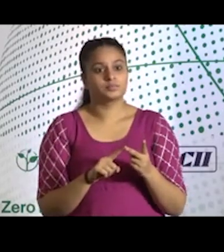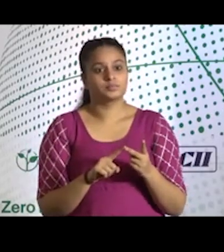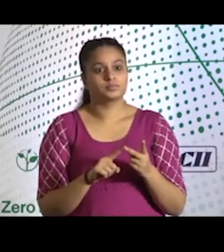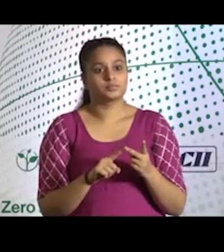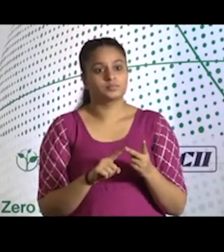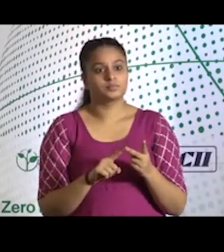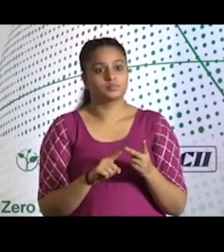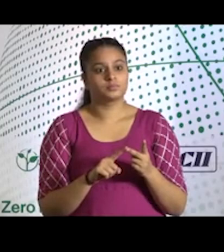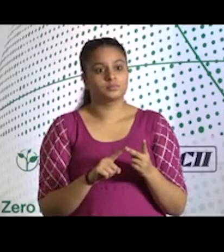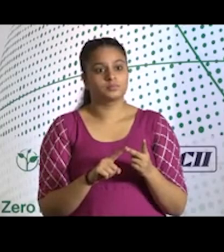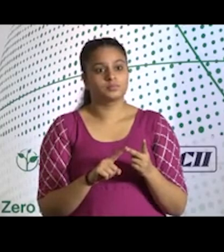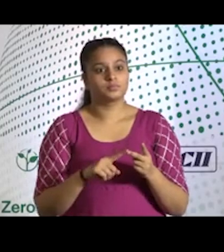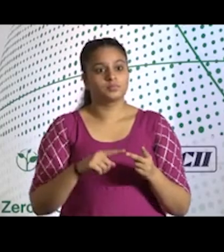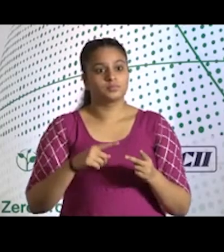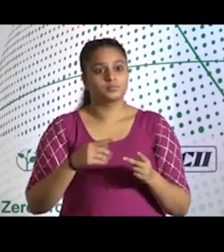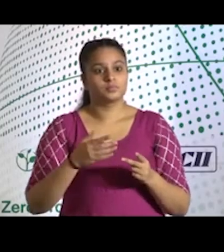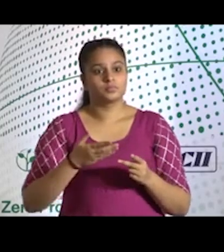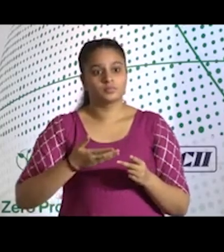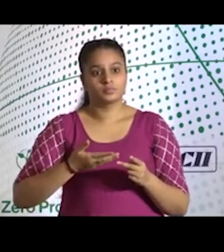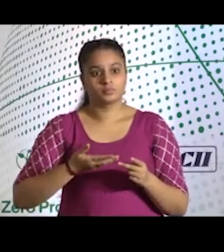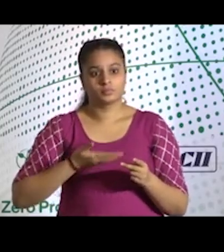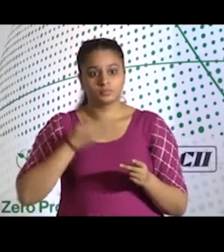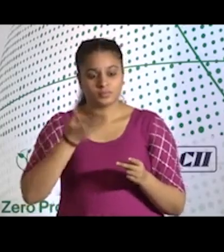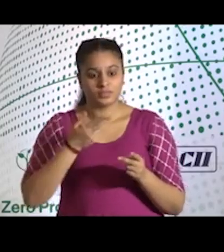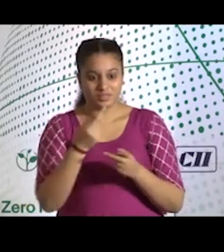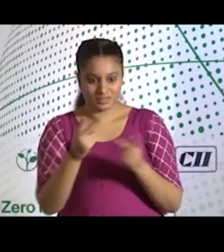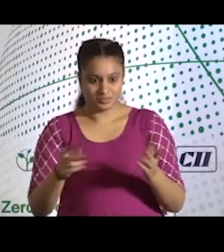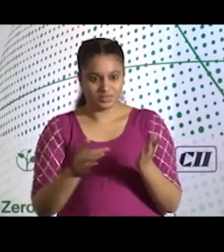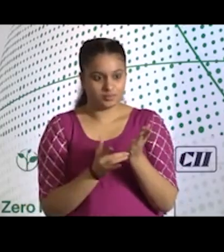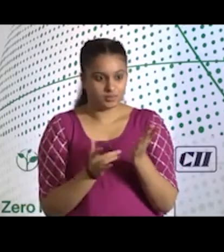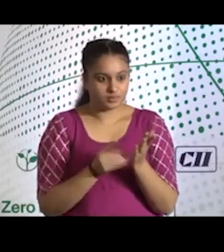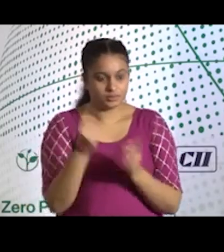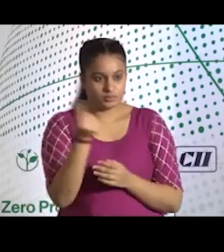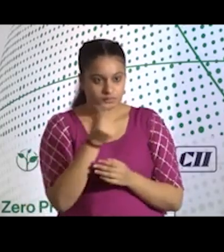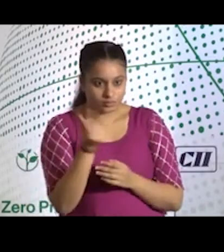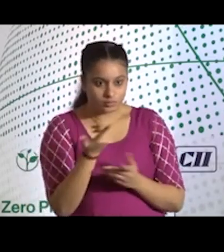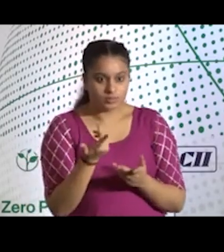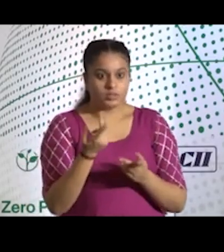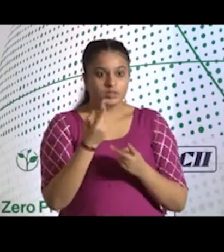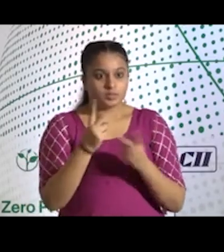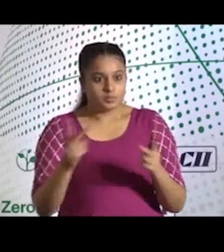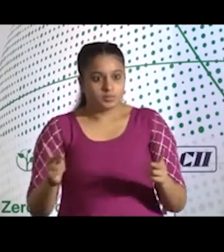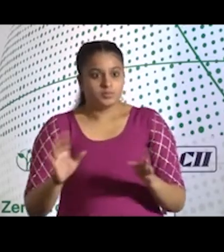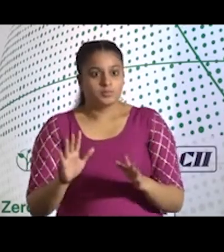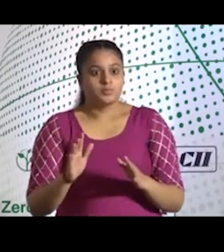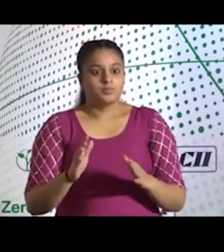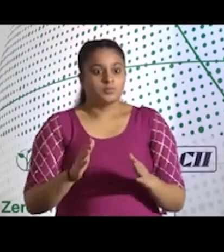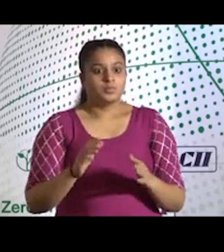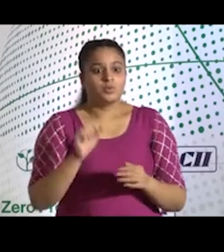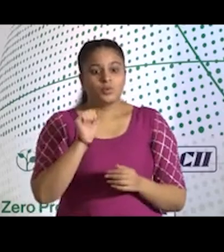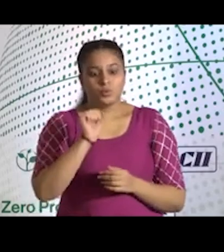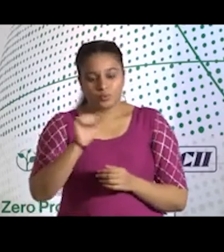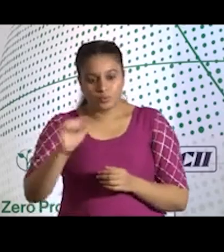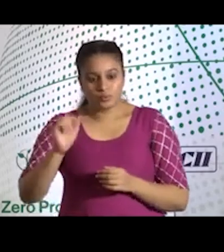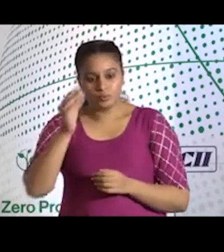We are having trainings where we are identifying technology users who want to enhance their knowledge and training them further.